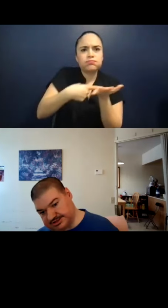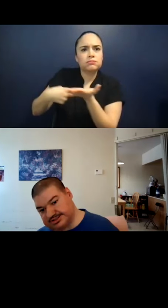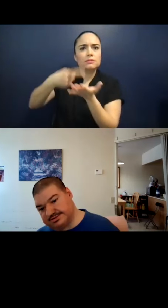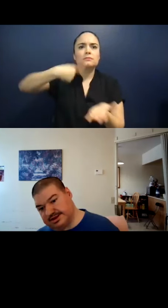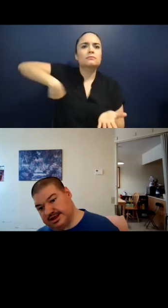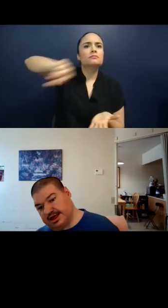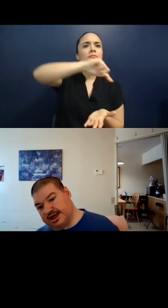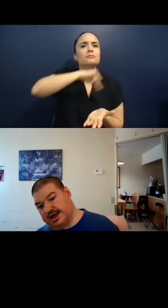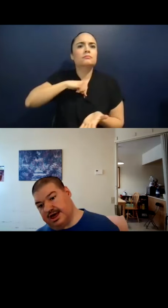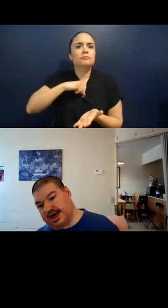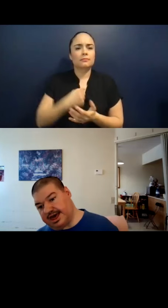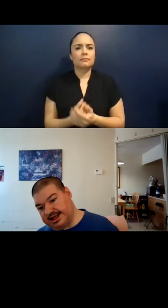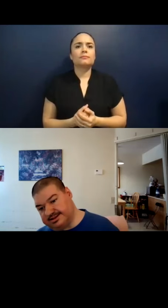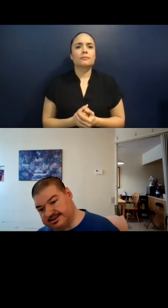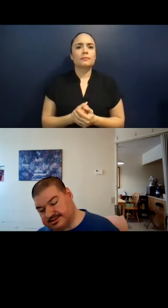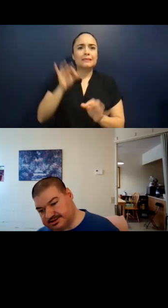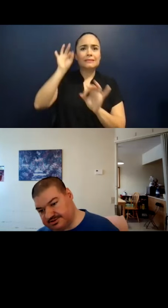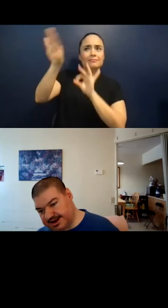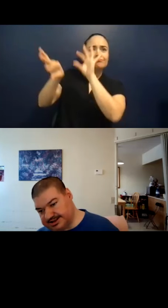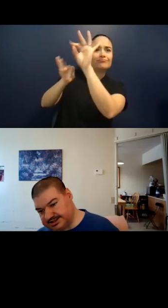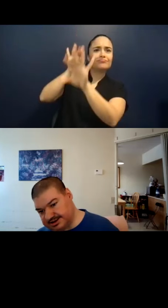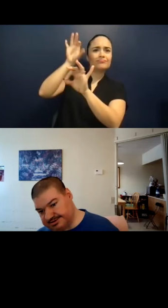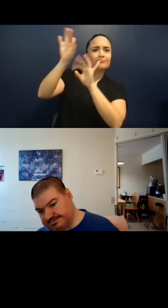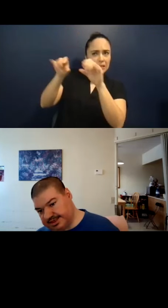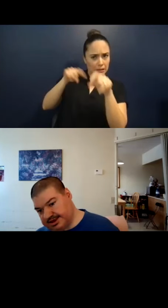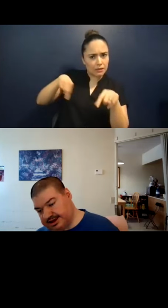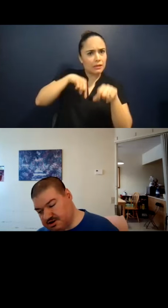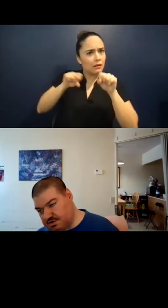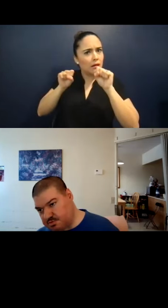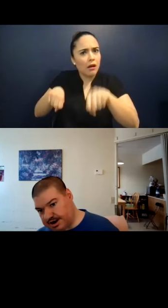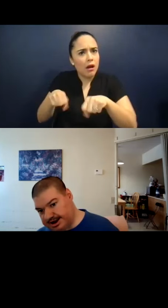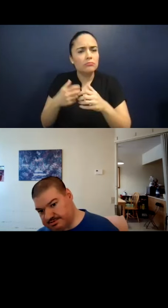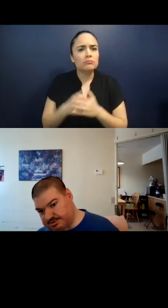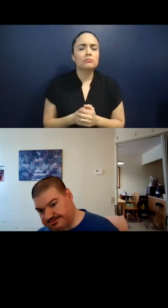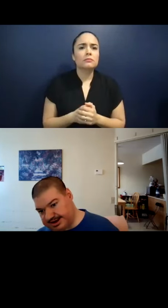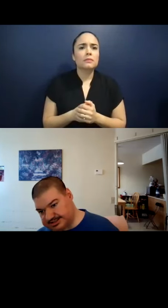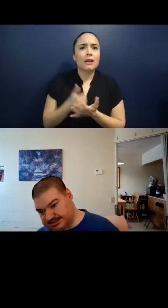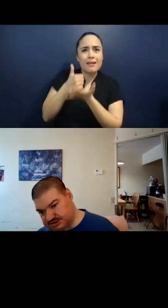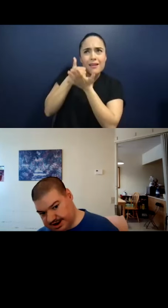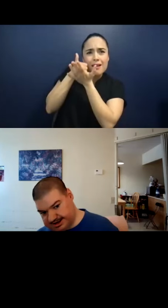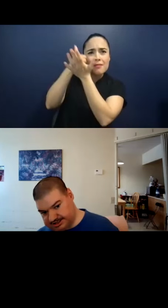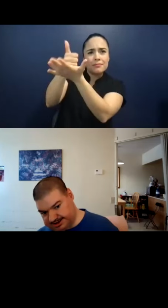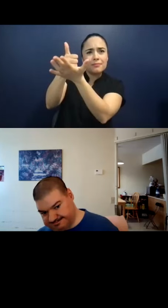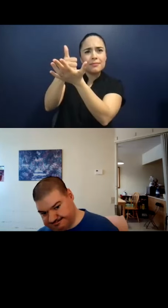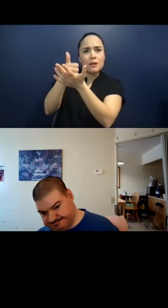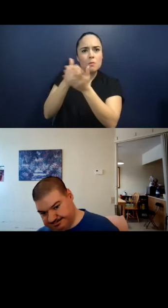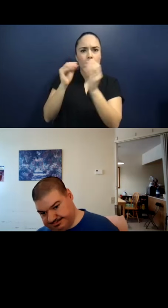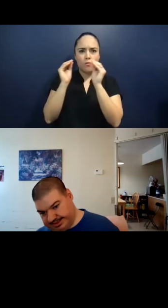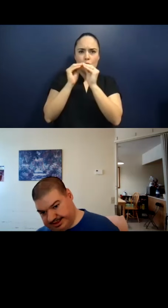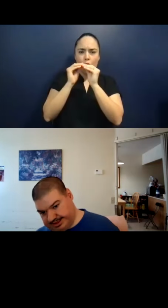the ethical framework for the distribution of Covid-19. We let the government to consult with us especially